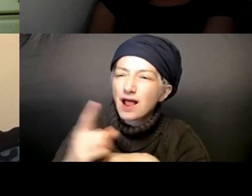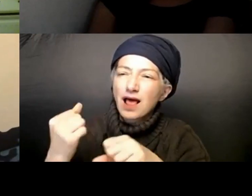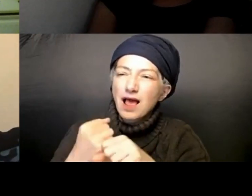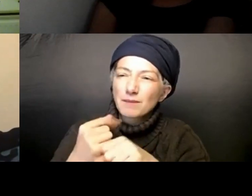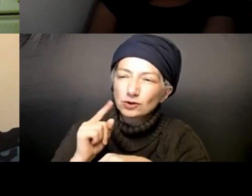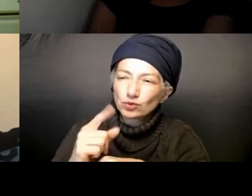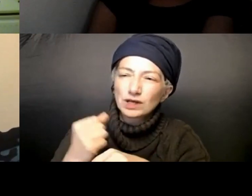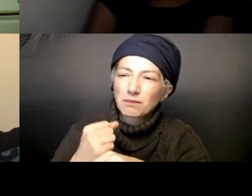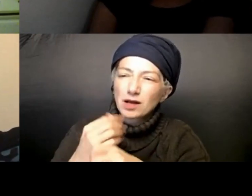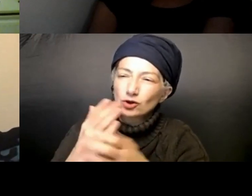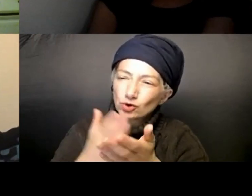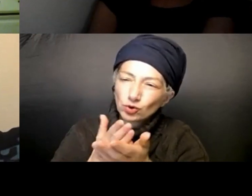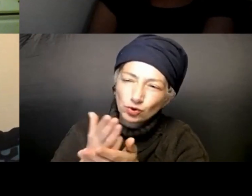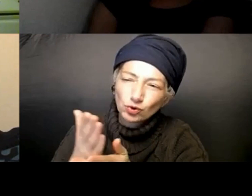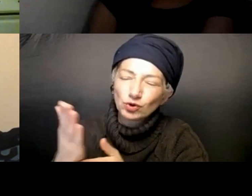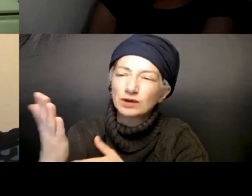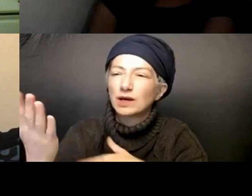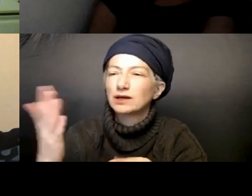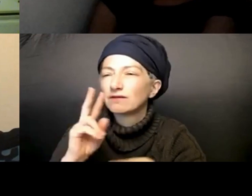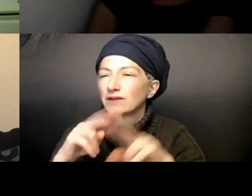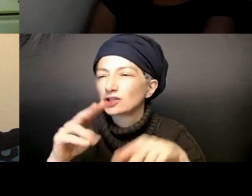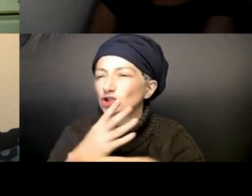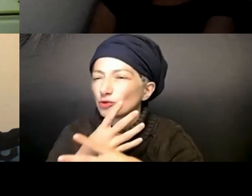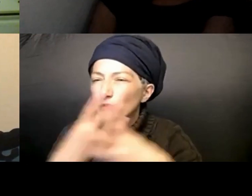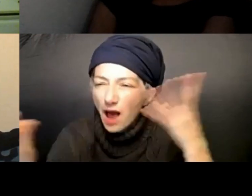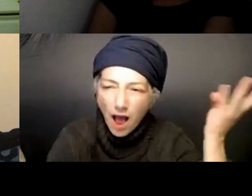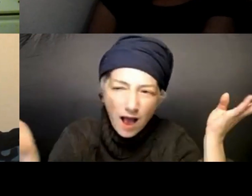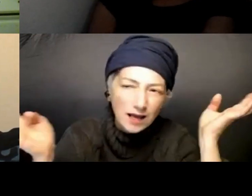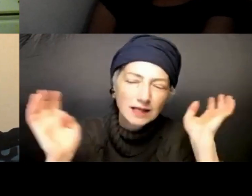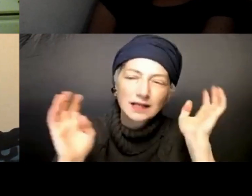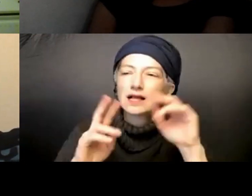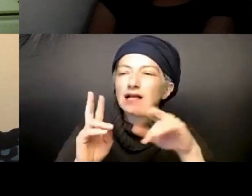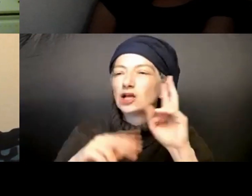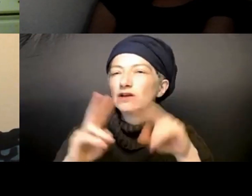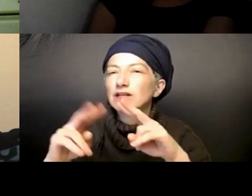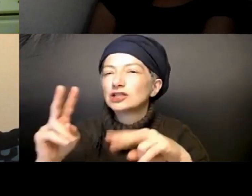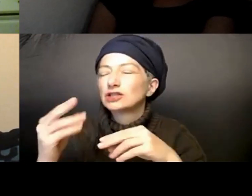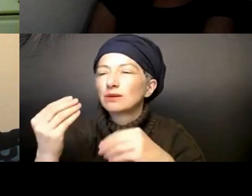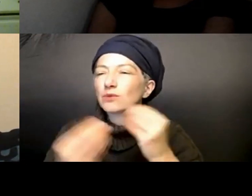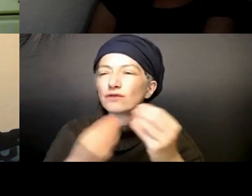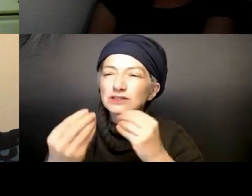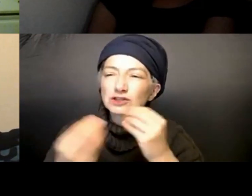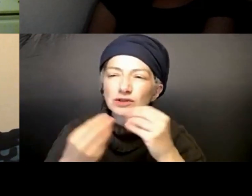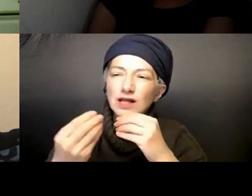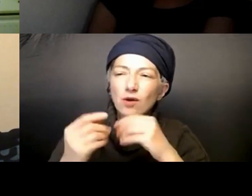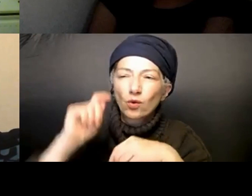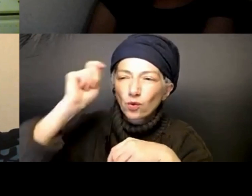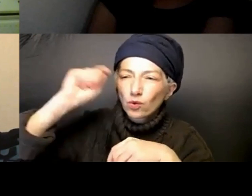across speaking multiple languages and wearing multiple professional and creative hats in this process.